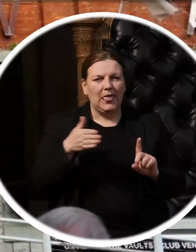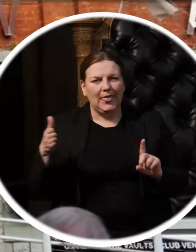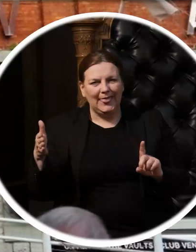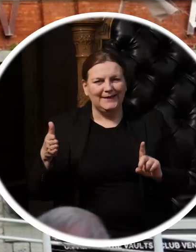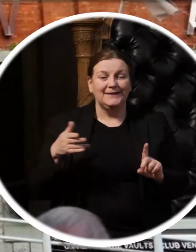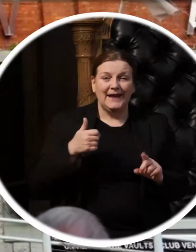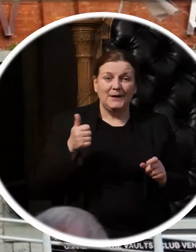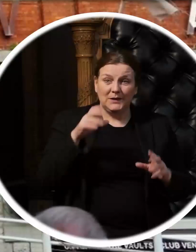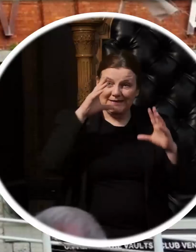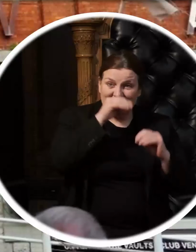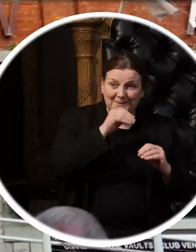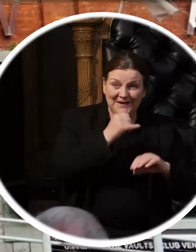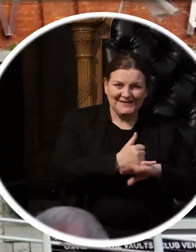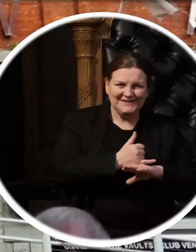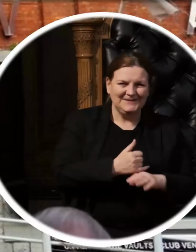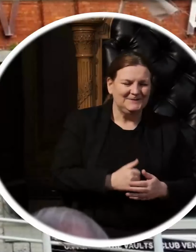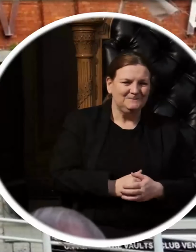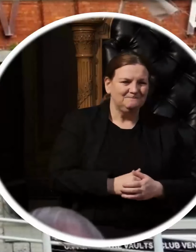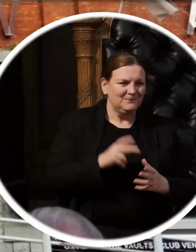Has anyone fallen asleep? We're all still awake.